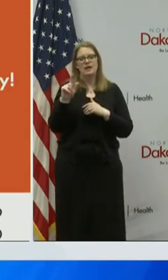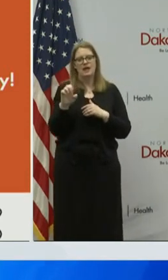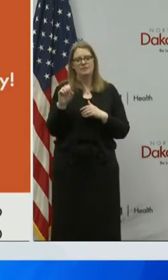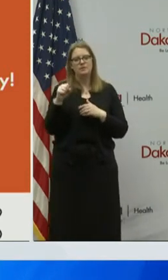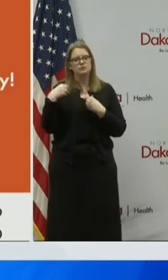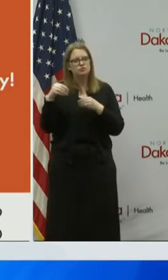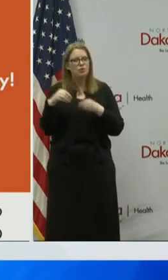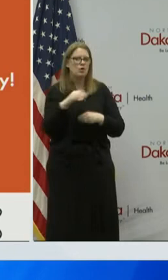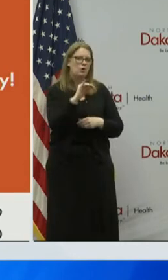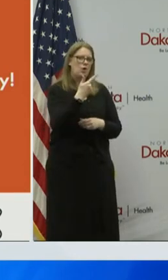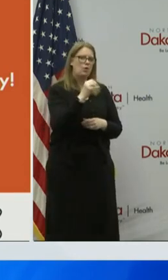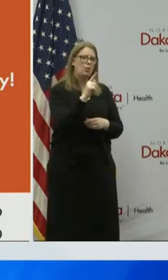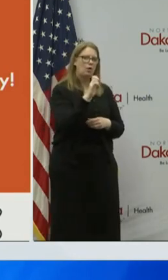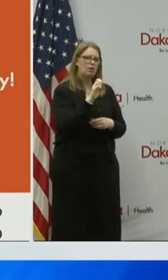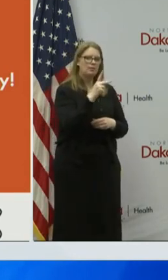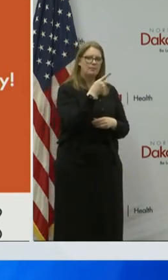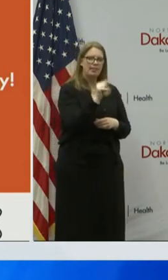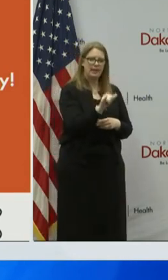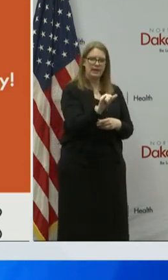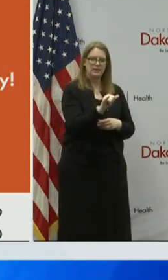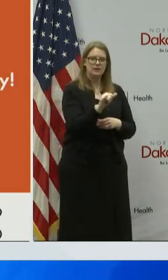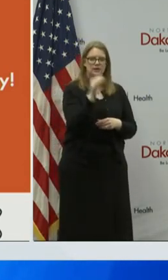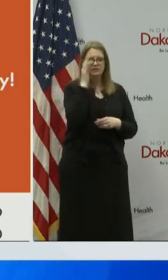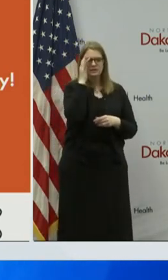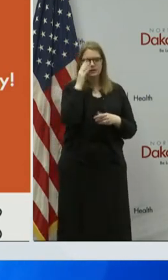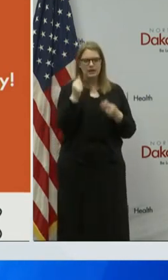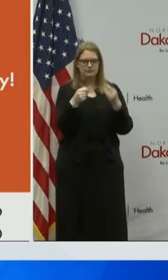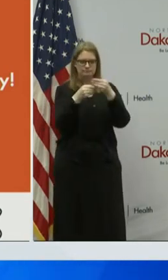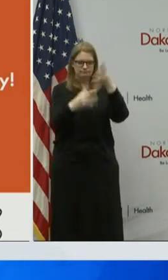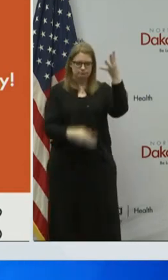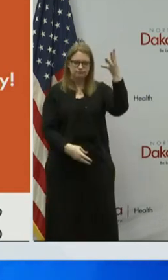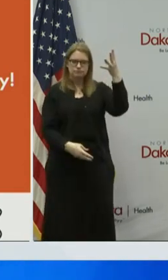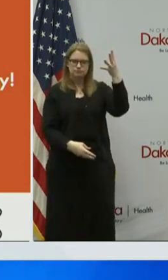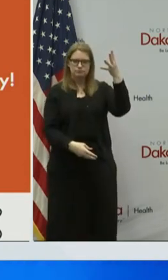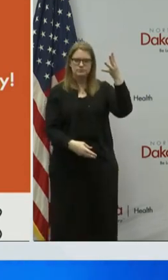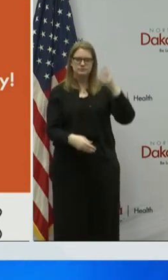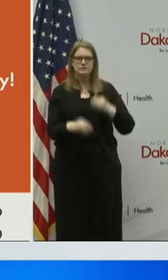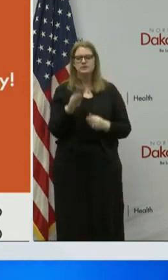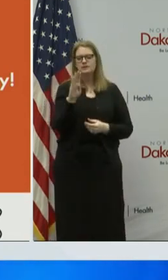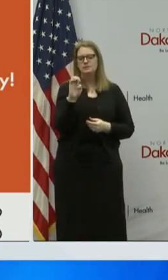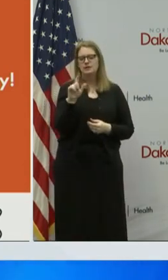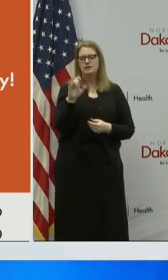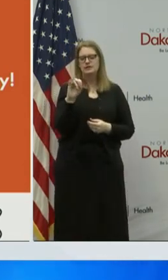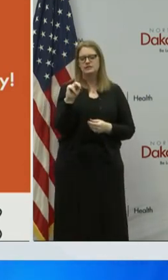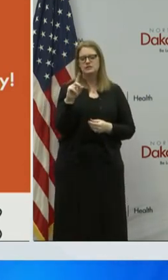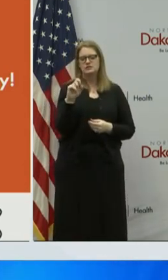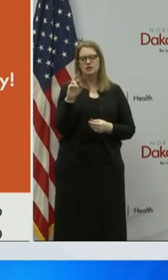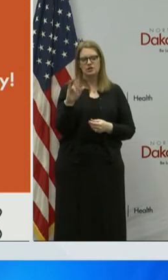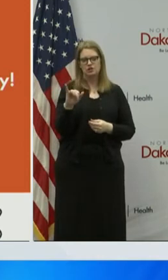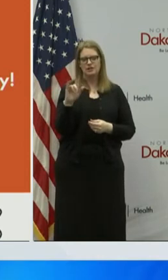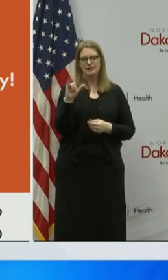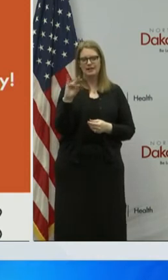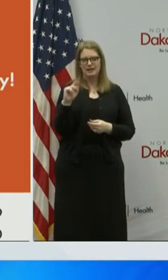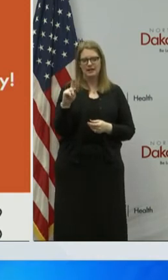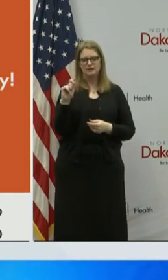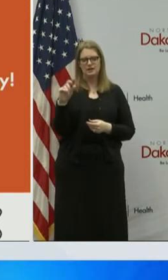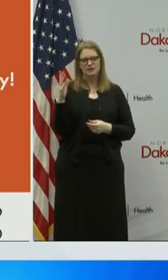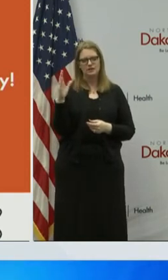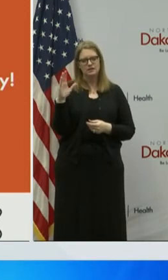AND WE ENCOURAGE YOU TO AGAIN YOU CAN GO TO THE APPLE STORE, GOOGLE PLAY LINK AND LINKS CAN BE FOUND UNDER A NUMBER OF